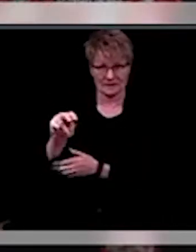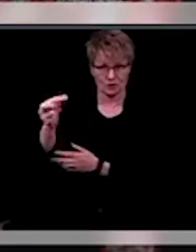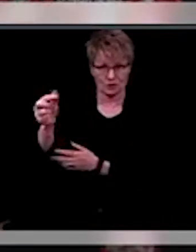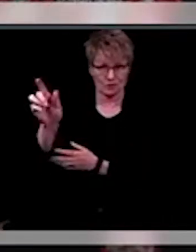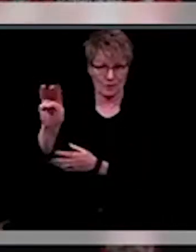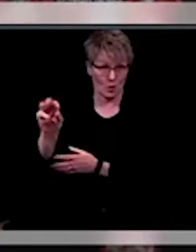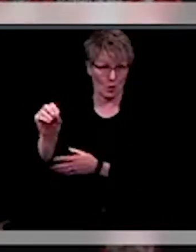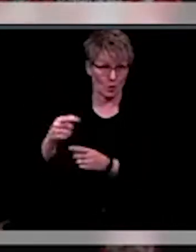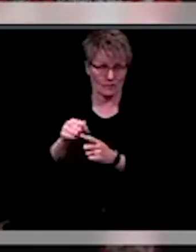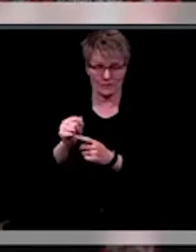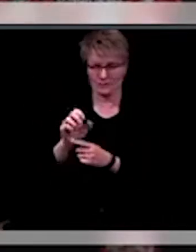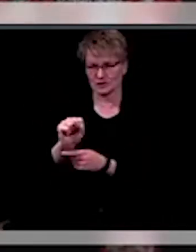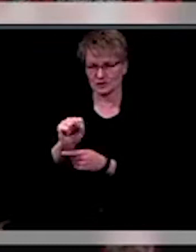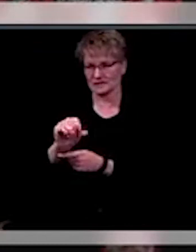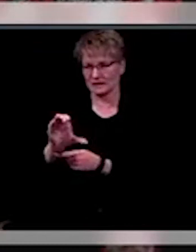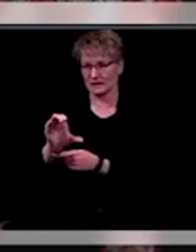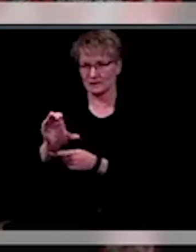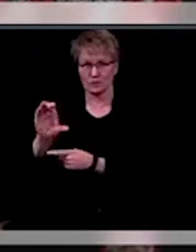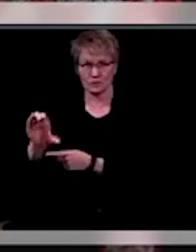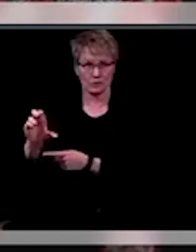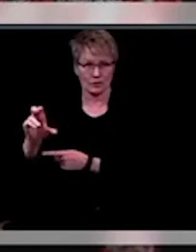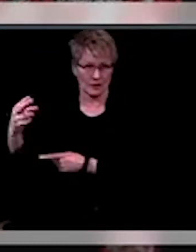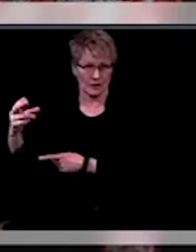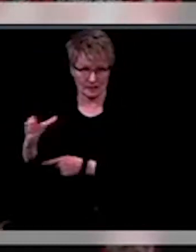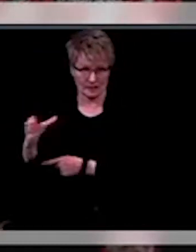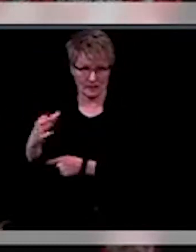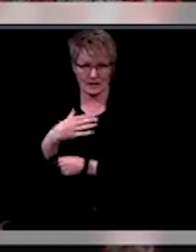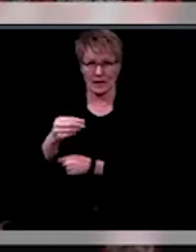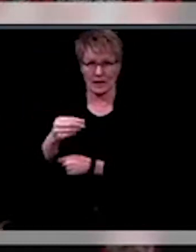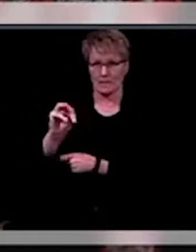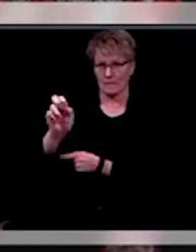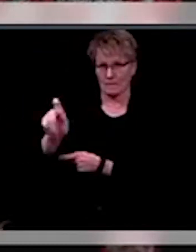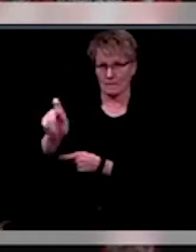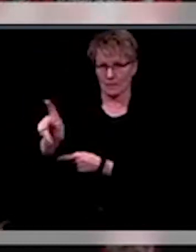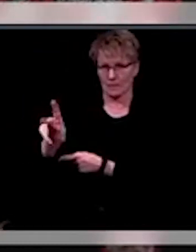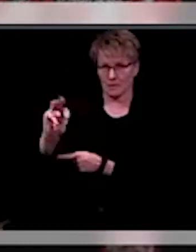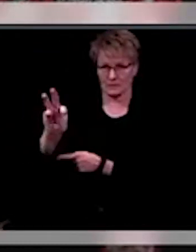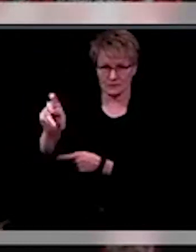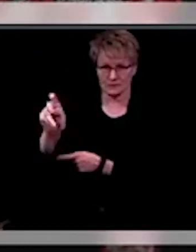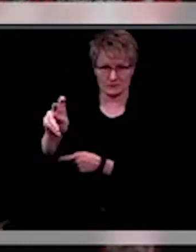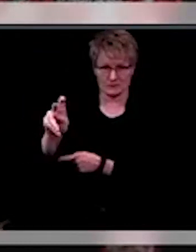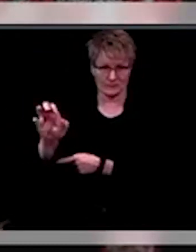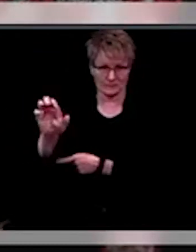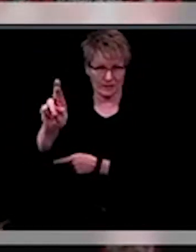and Mark Mitchelson from Shasta Regional Medical Center. Those are all the faces that